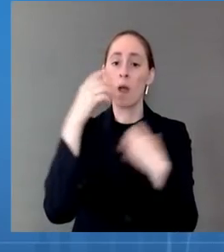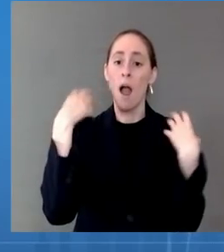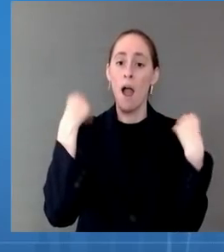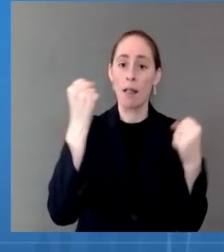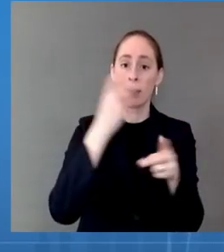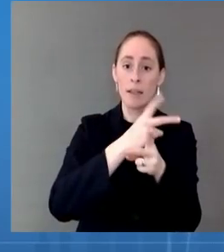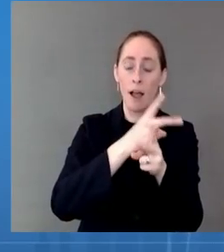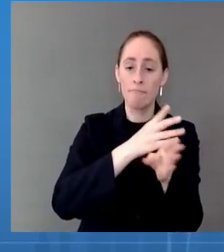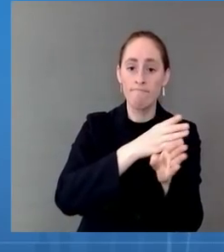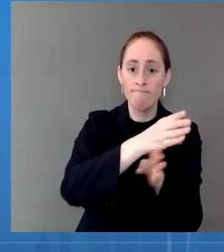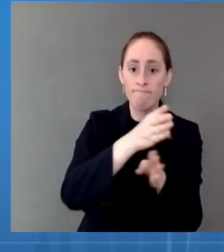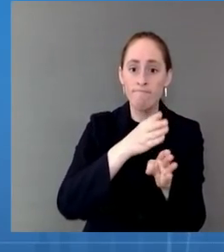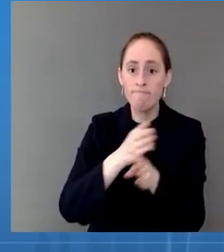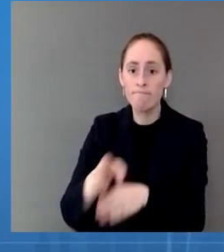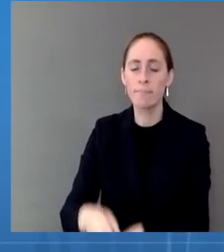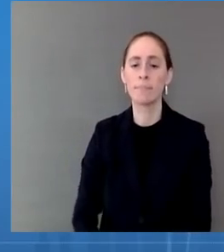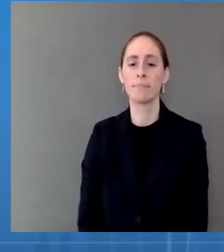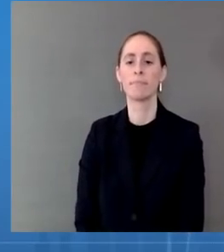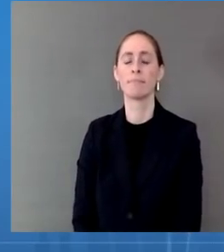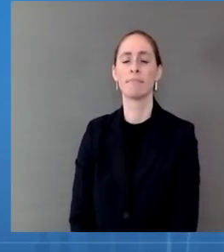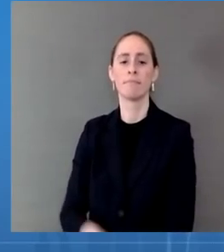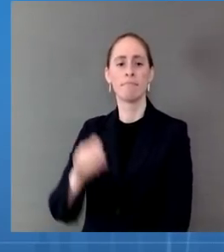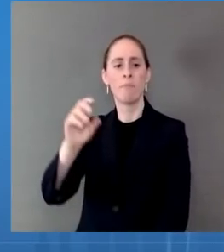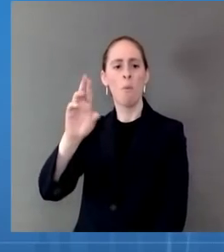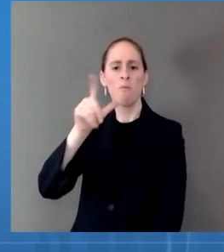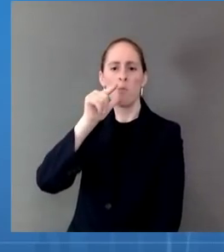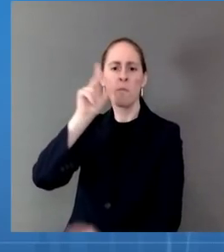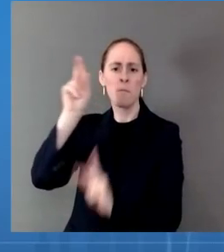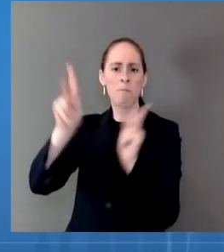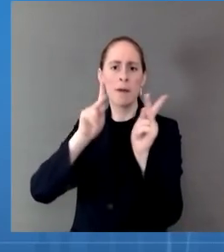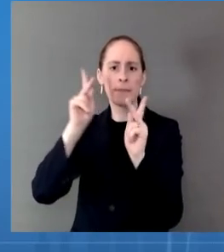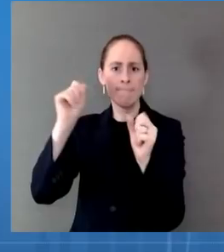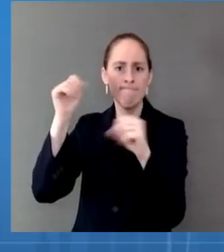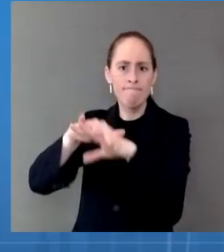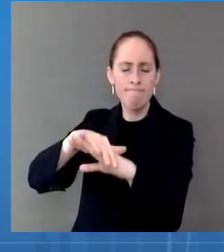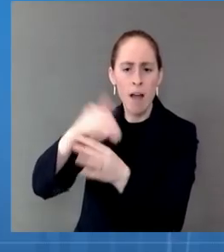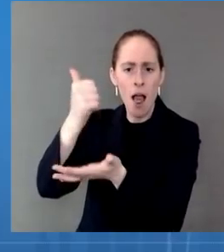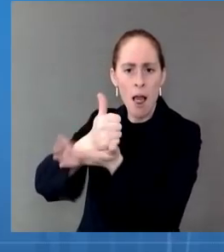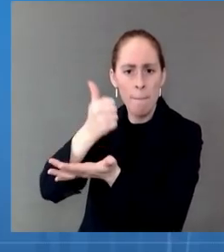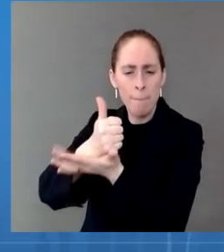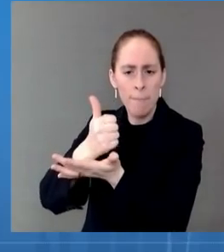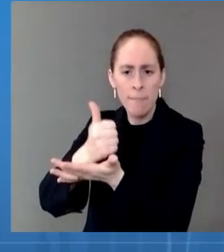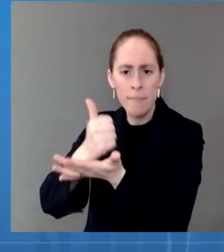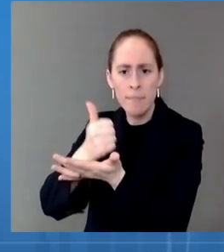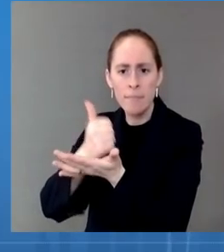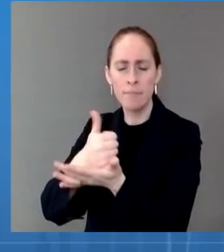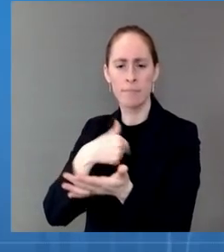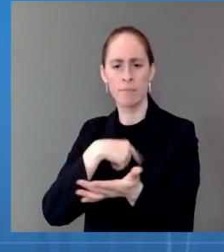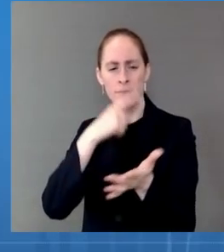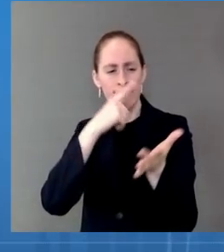We follow patients in in other health systems like Kaiser Permanente and Intermountain Health.